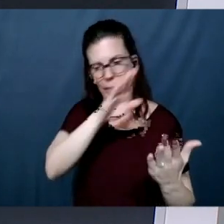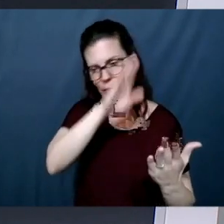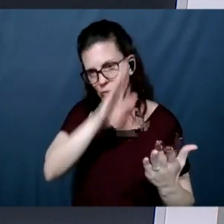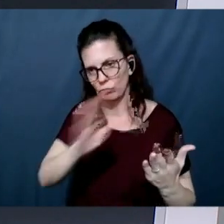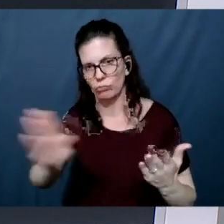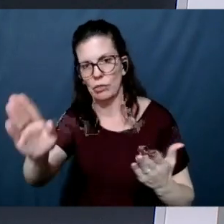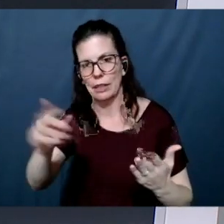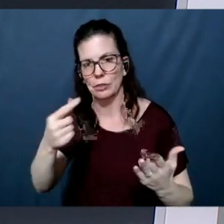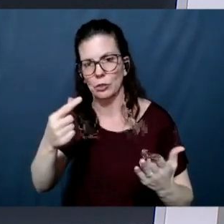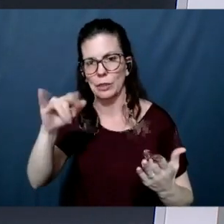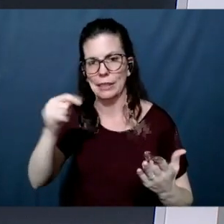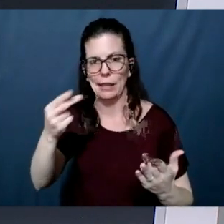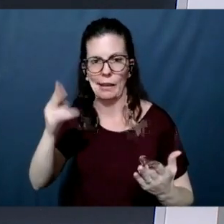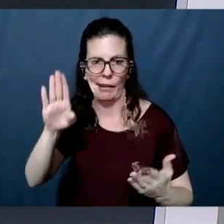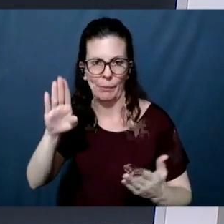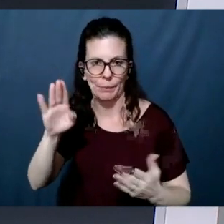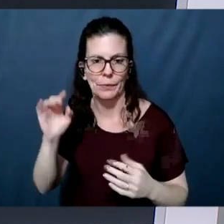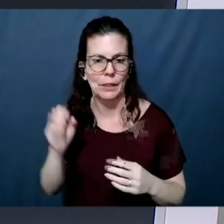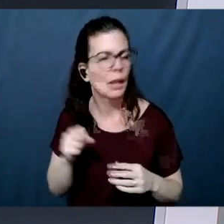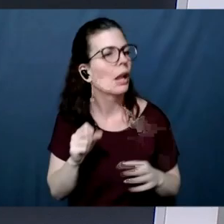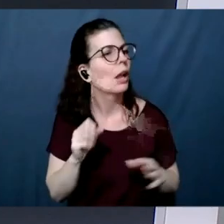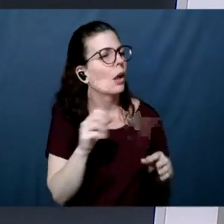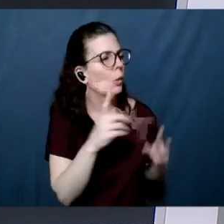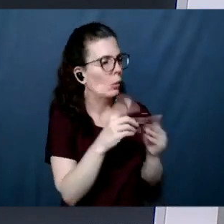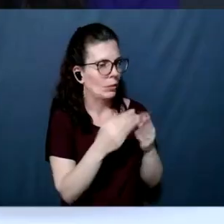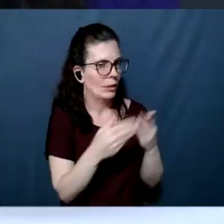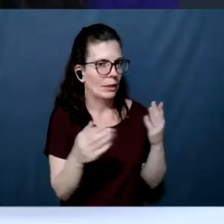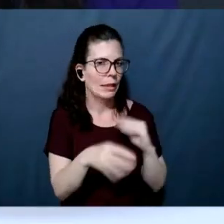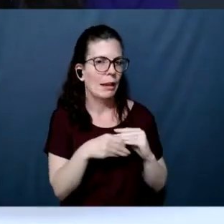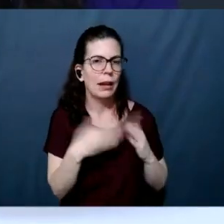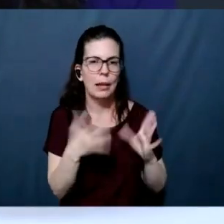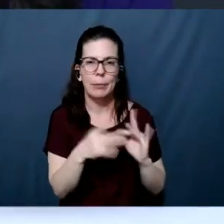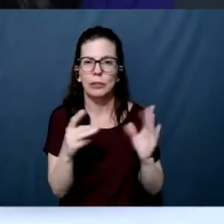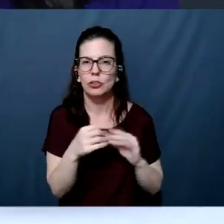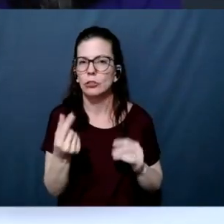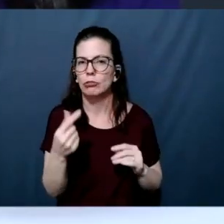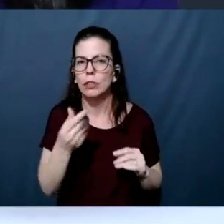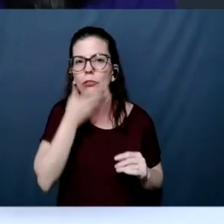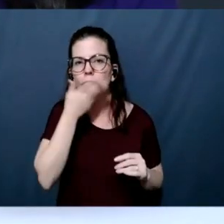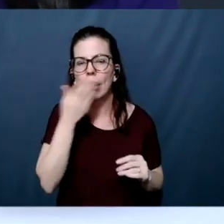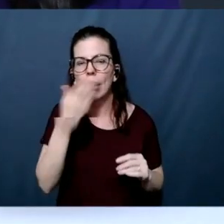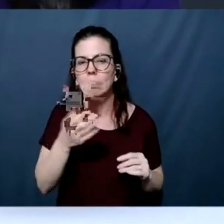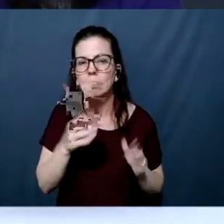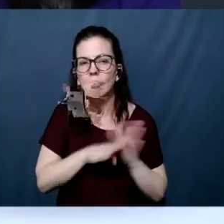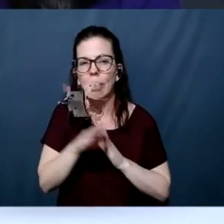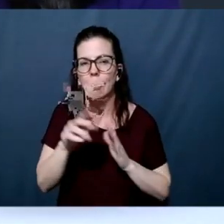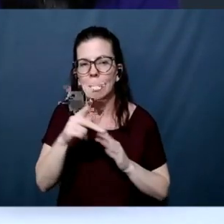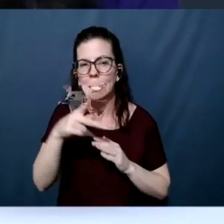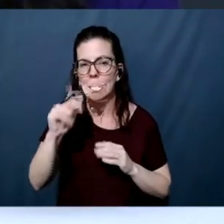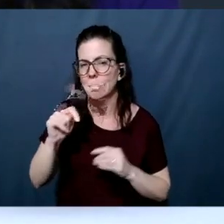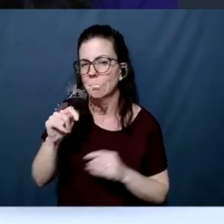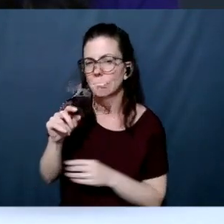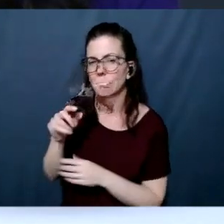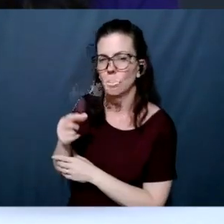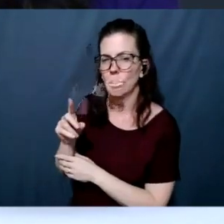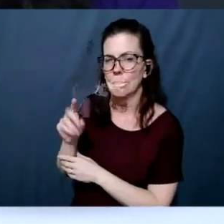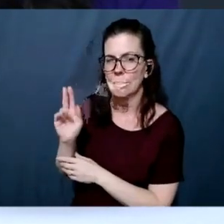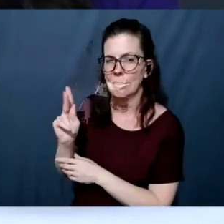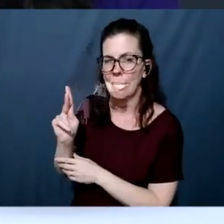Got it. The other thing is that I mentioned the Greengrass development kit of the GDK, and this is a command line tool that allows customers